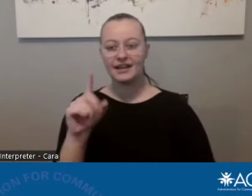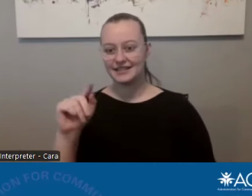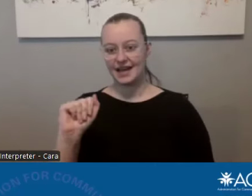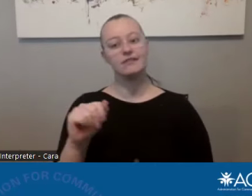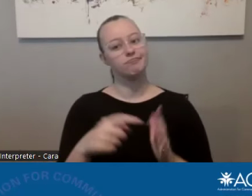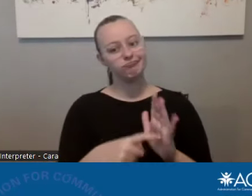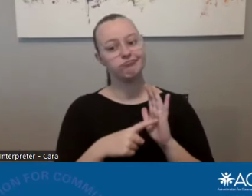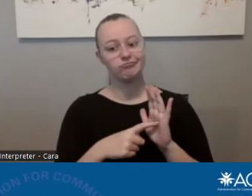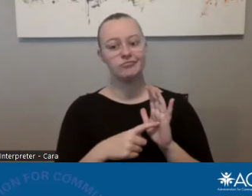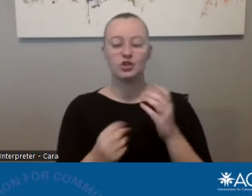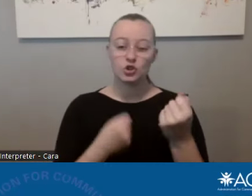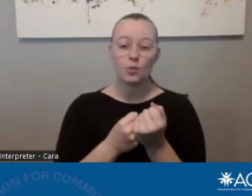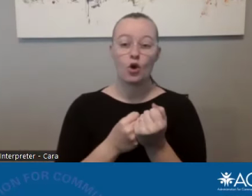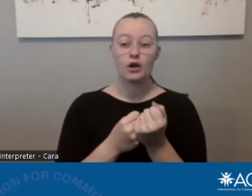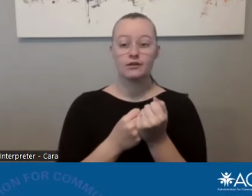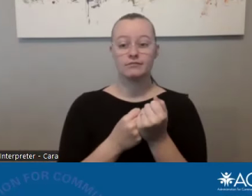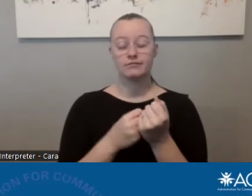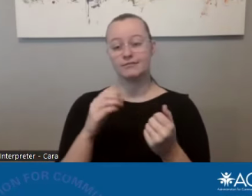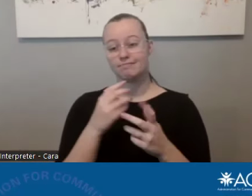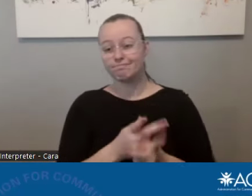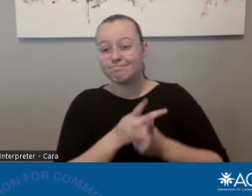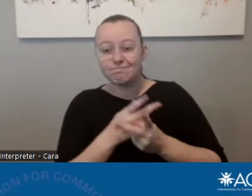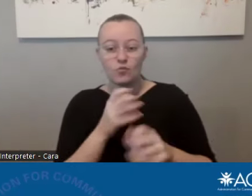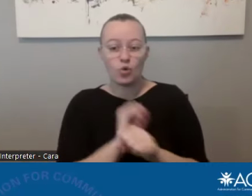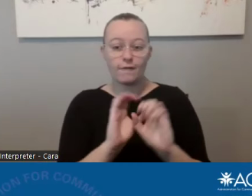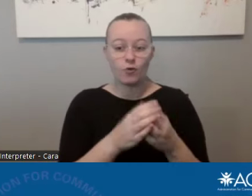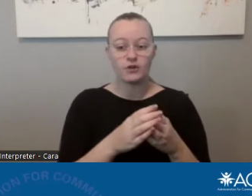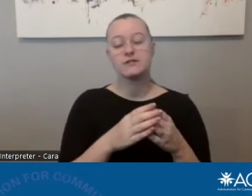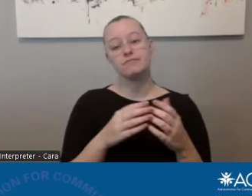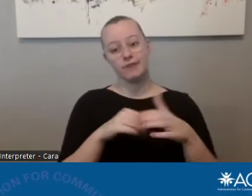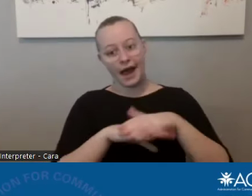the direct care workforce, improve access to these services, and attract the important